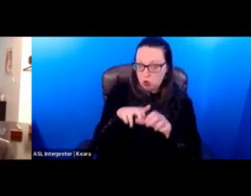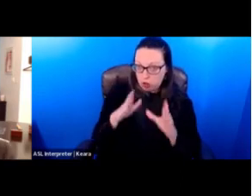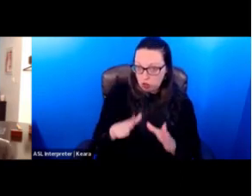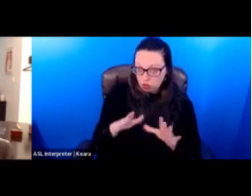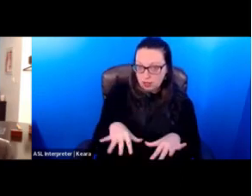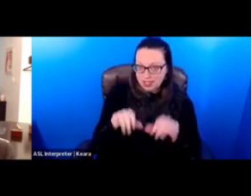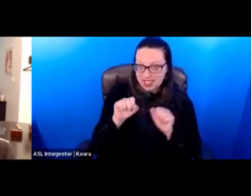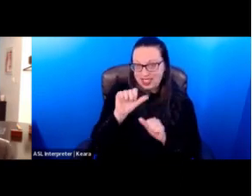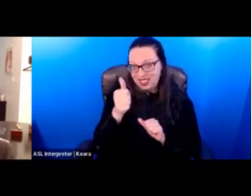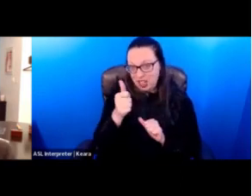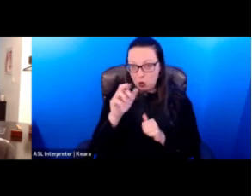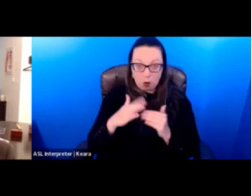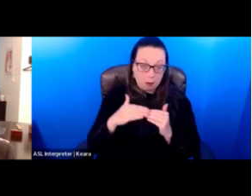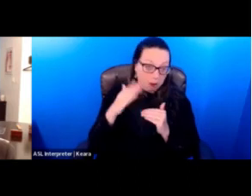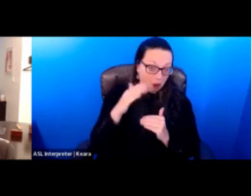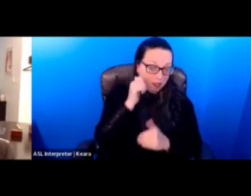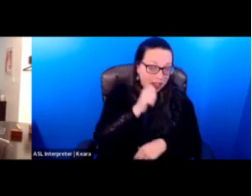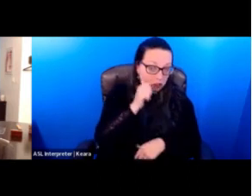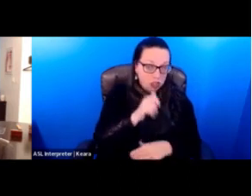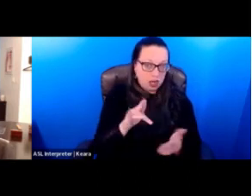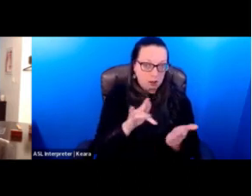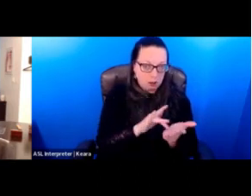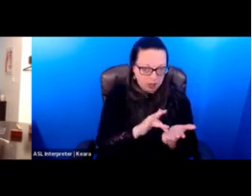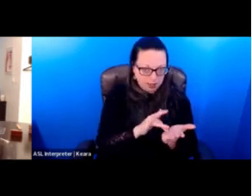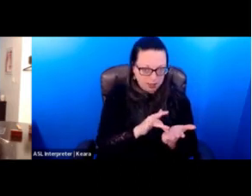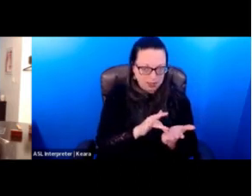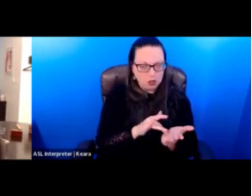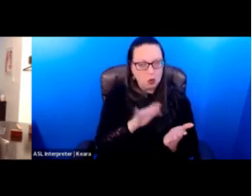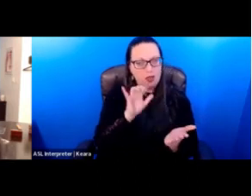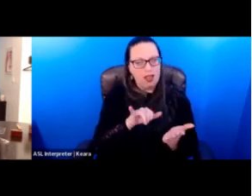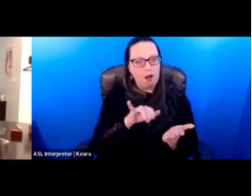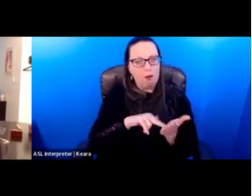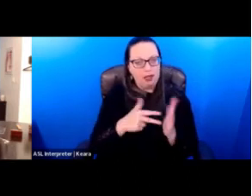prescriptions, and so they would be a safety risk if they were driving. Next slide.